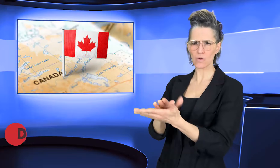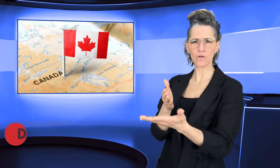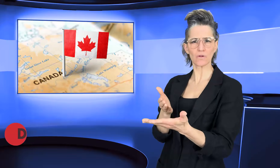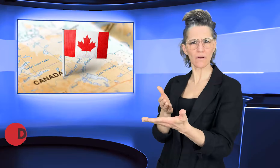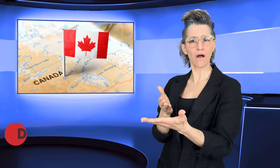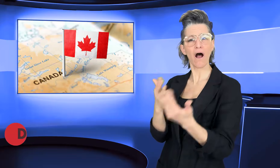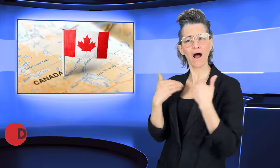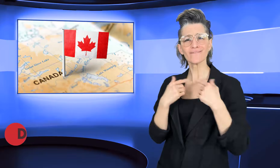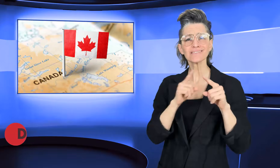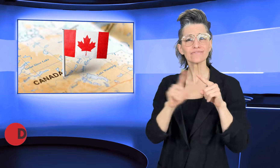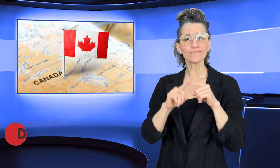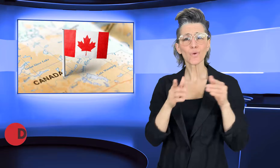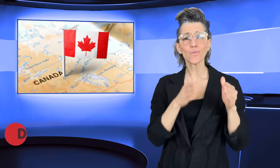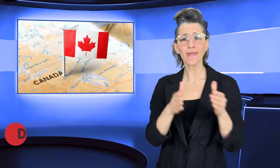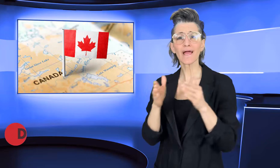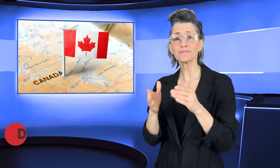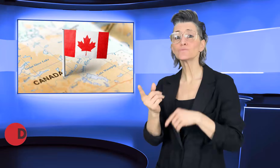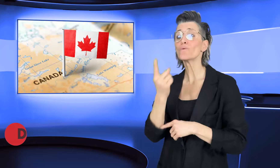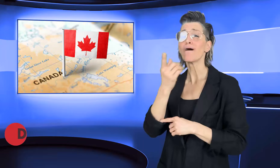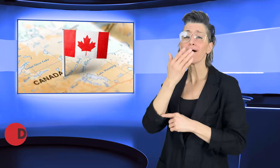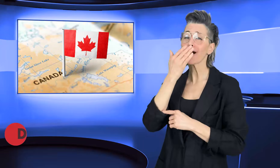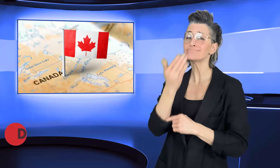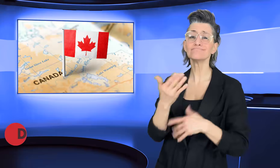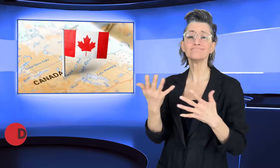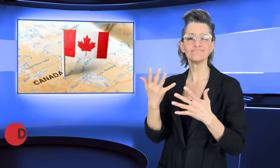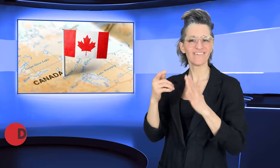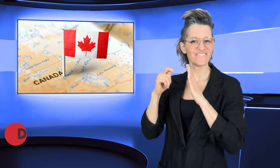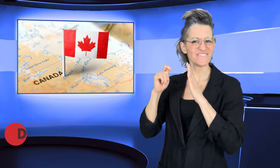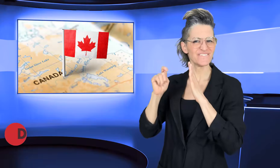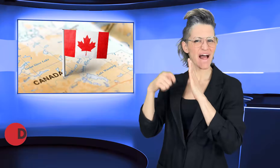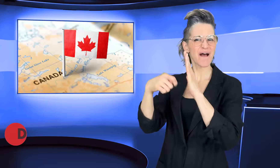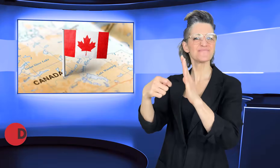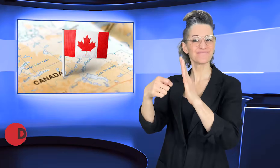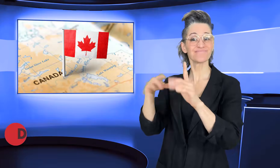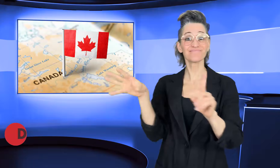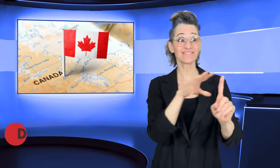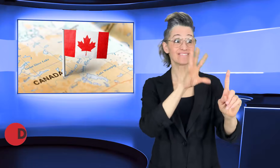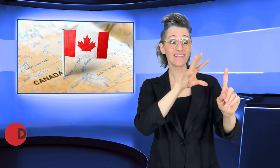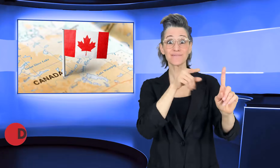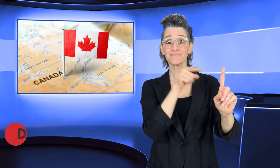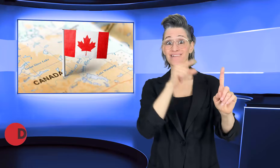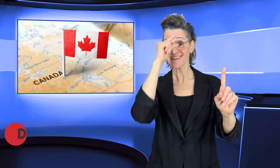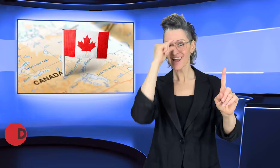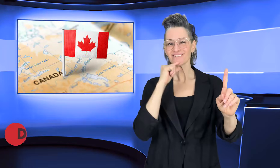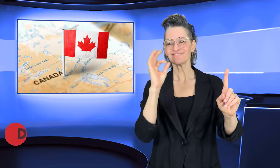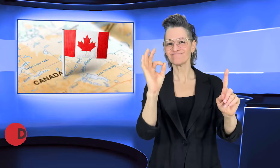document the history of the Deaf community.